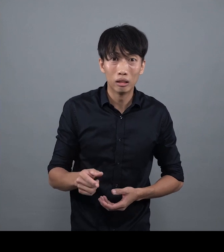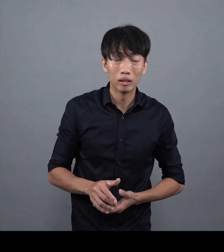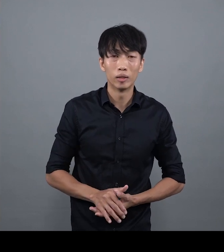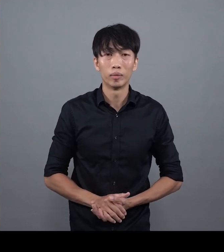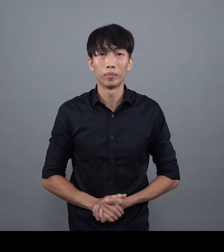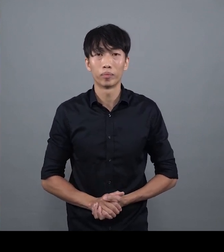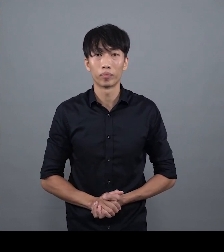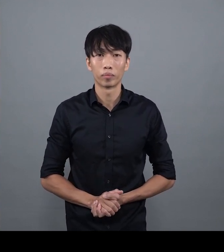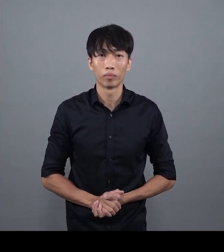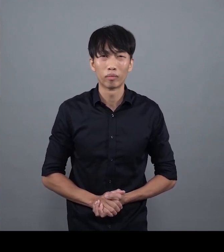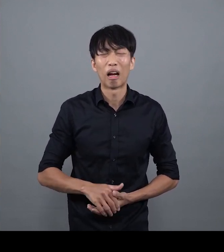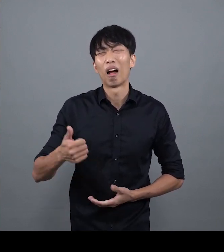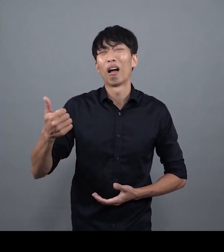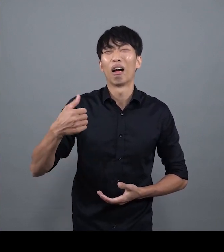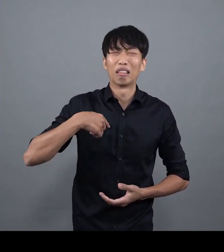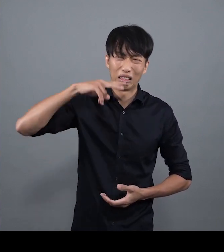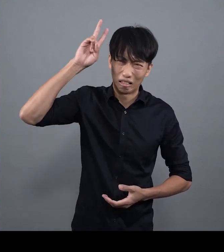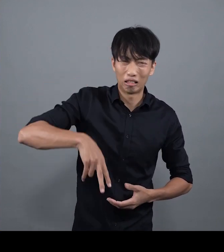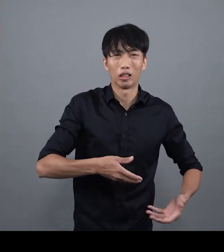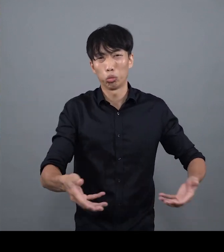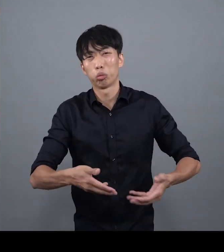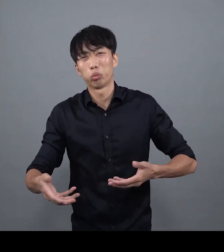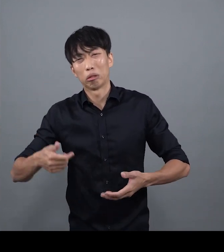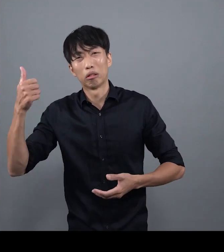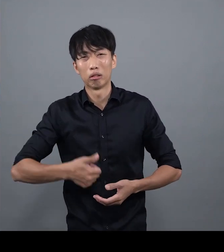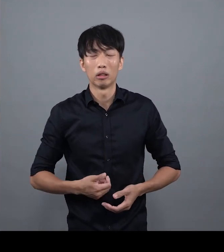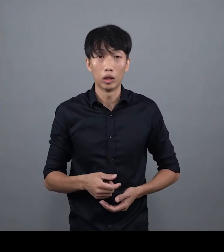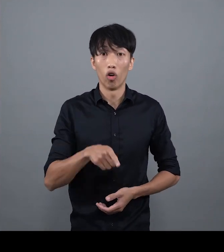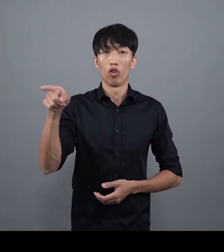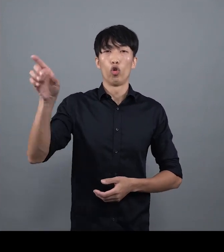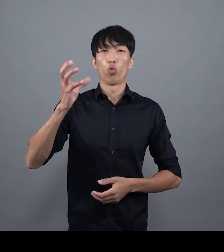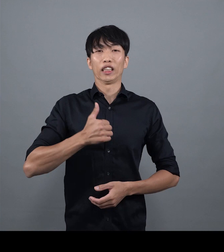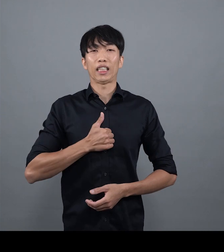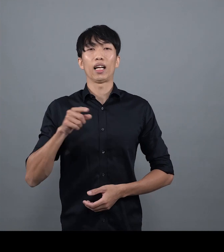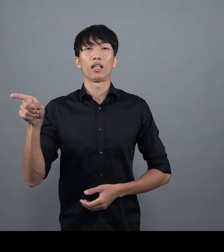Almost every day This is Mr Wong Hello